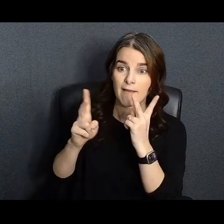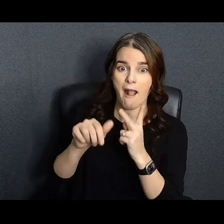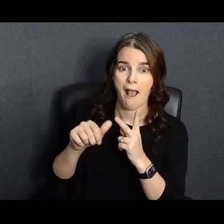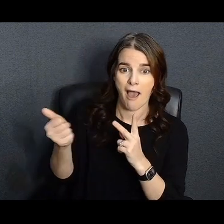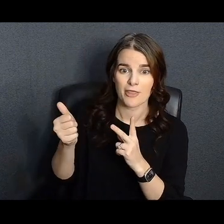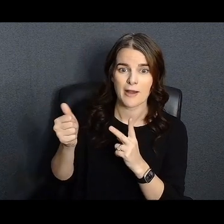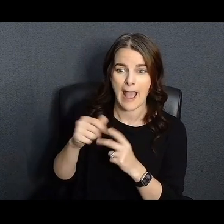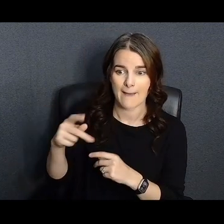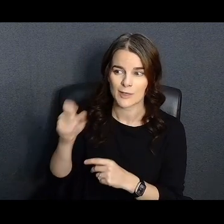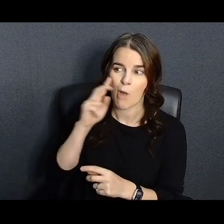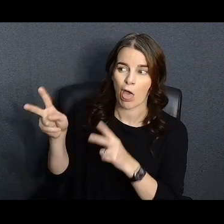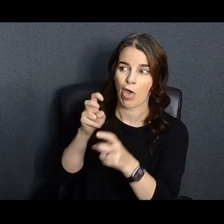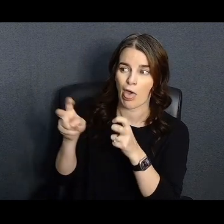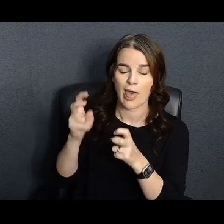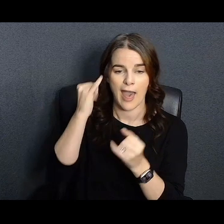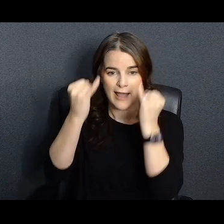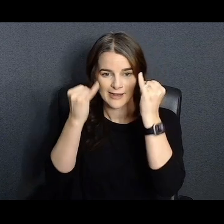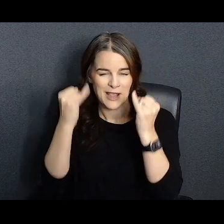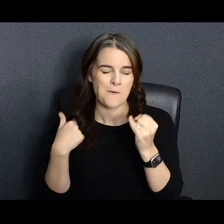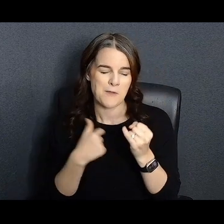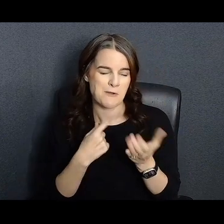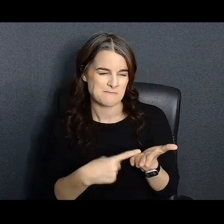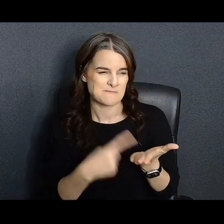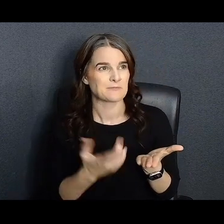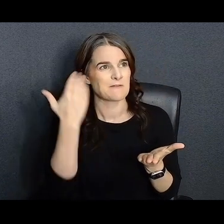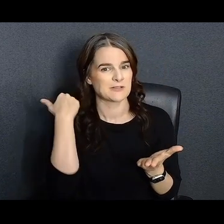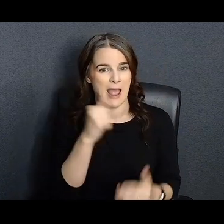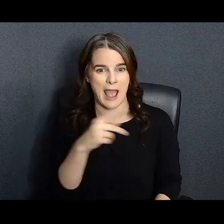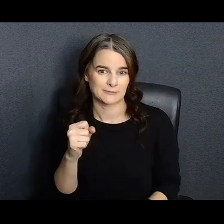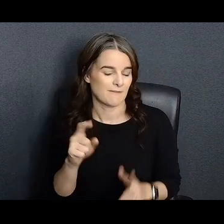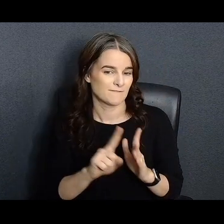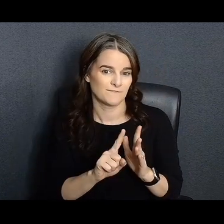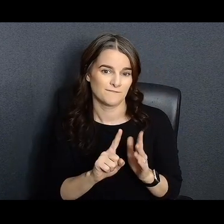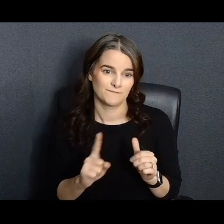If we were having this conversation when apps first came out. There were a lot more deal breakers